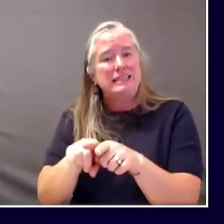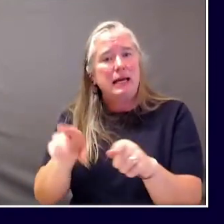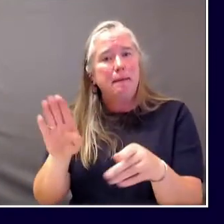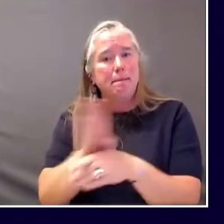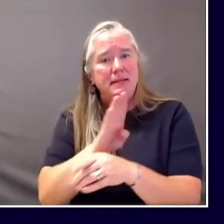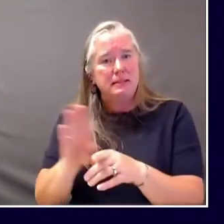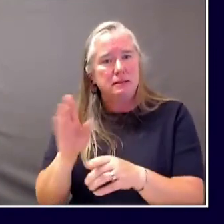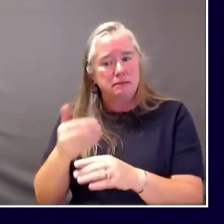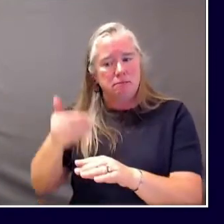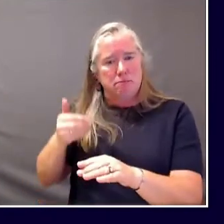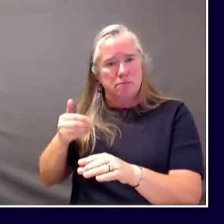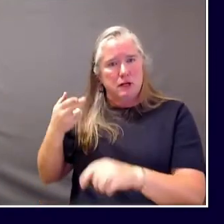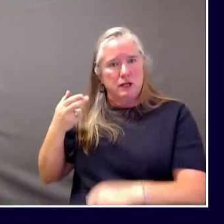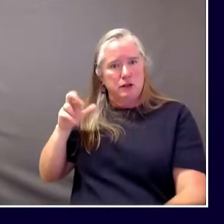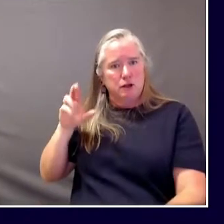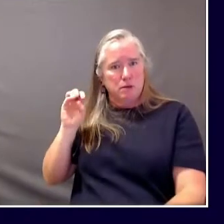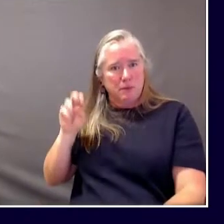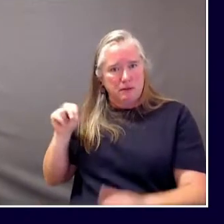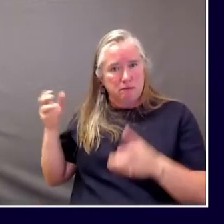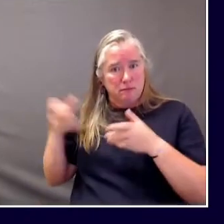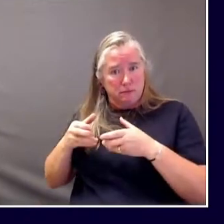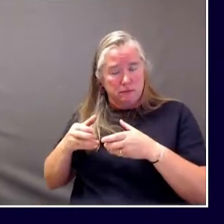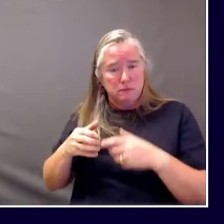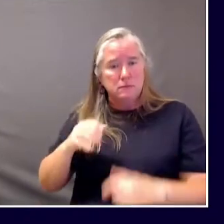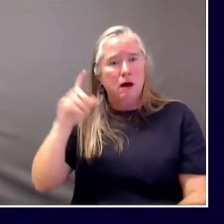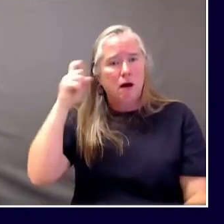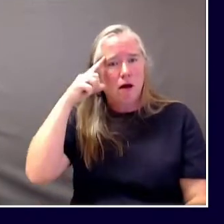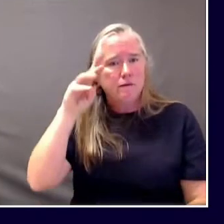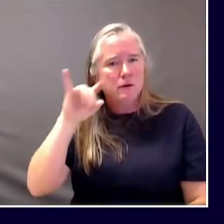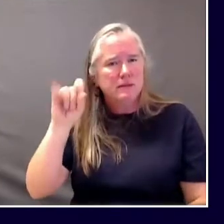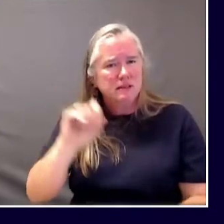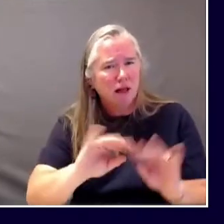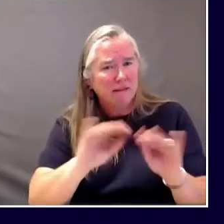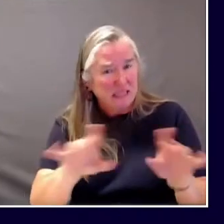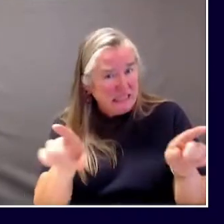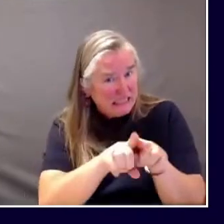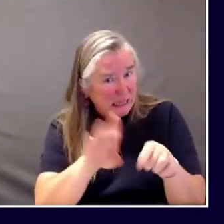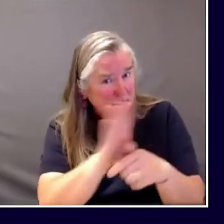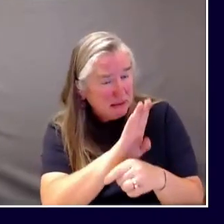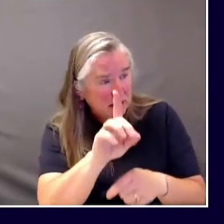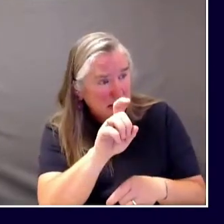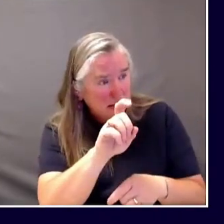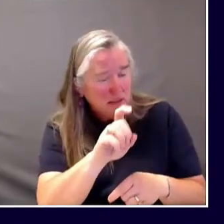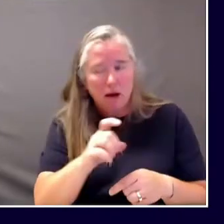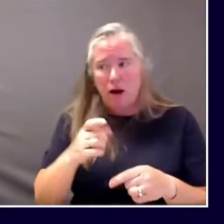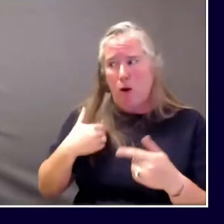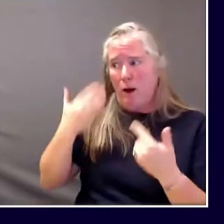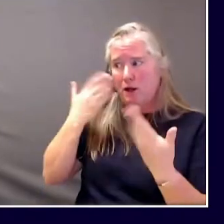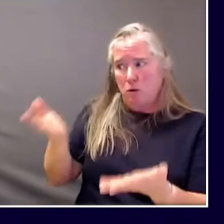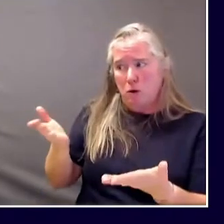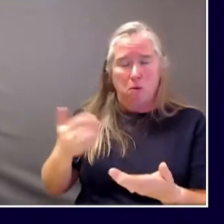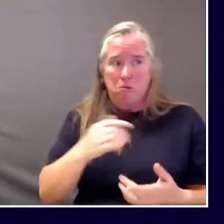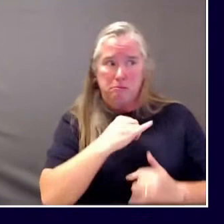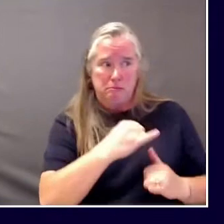action I'm sorry is it the same business I don't know I don't